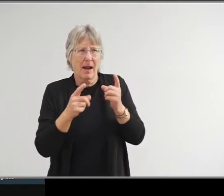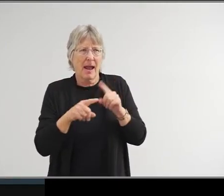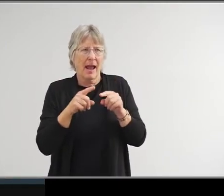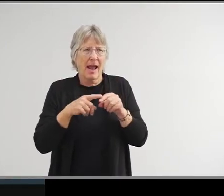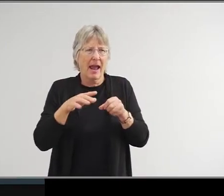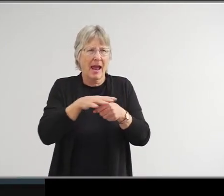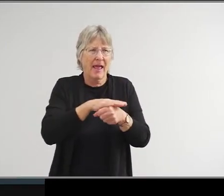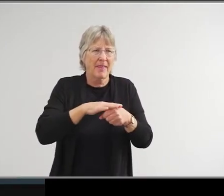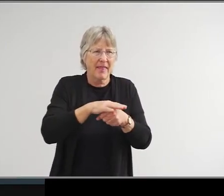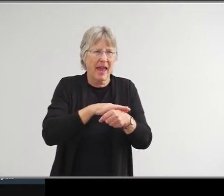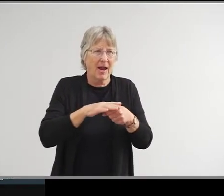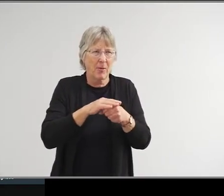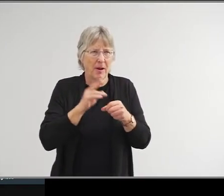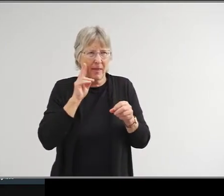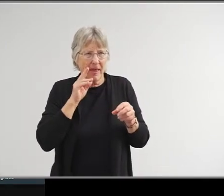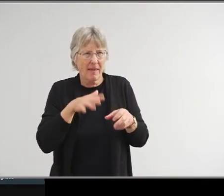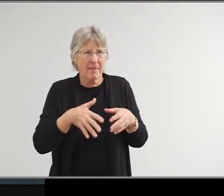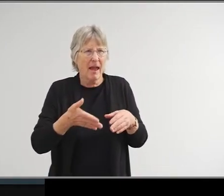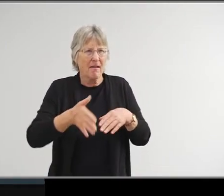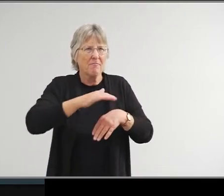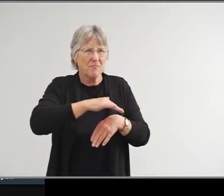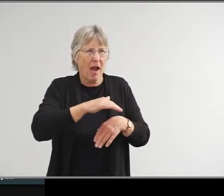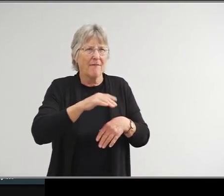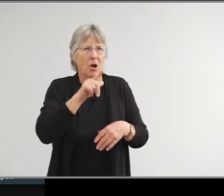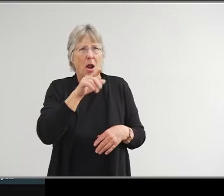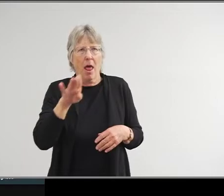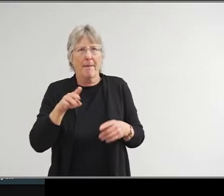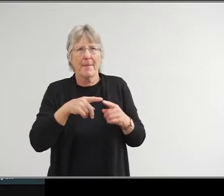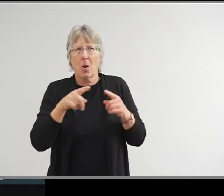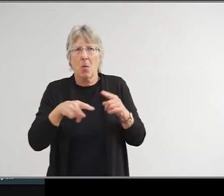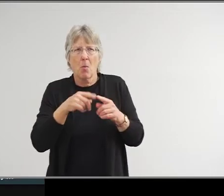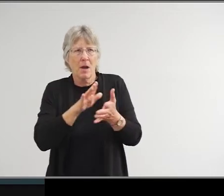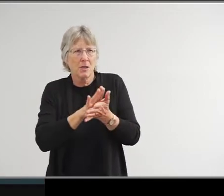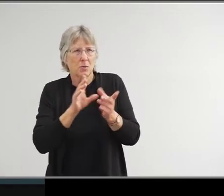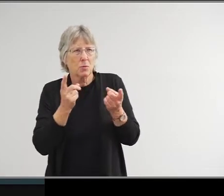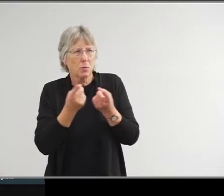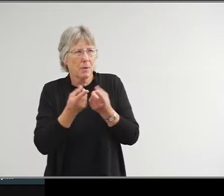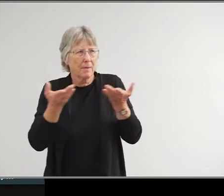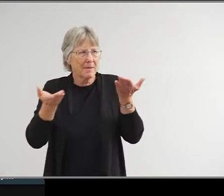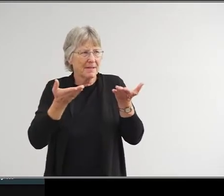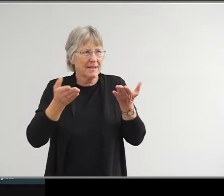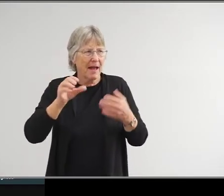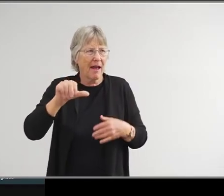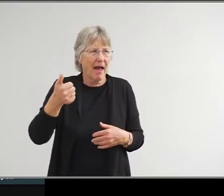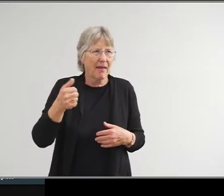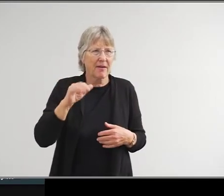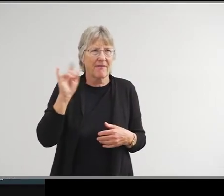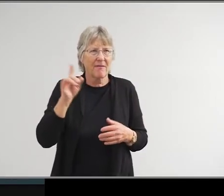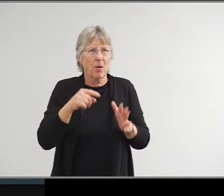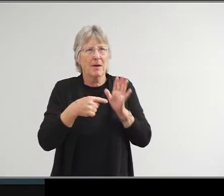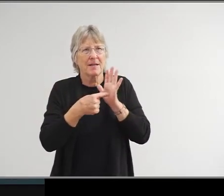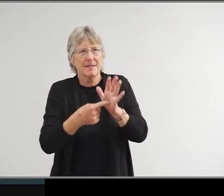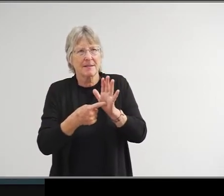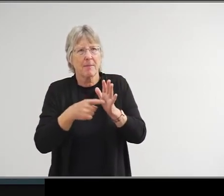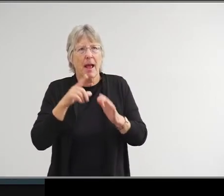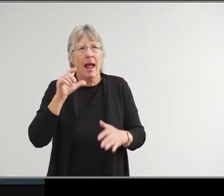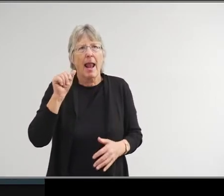of Long Beach when our school district serves other cities like Avalon, Lakewood and Signal Hill.